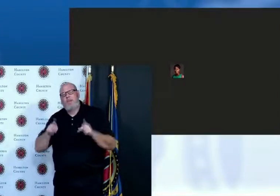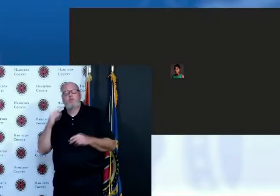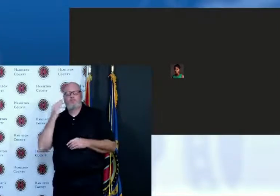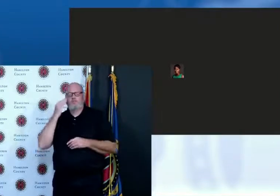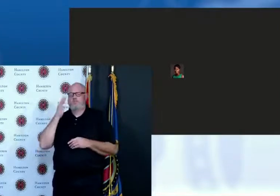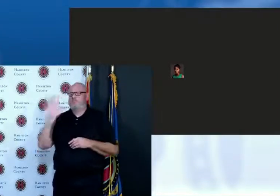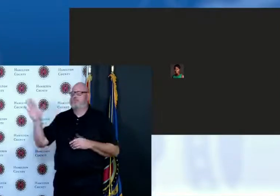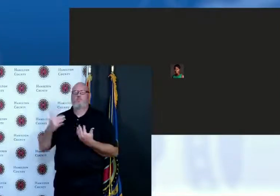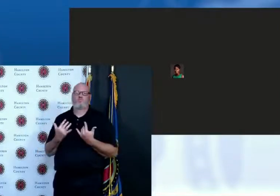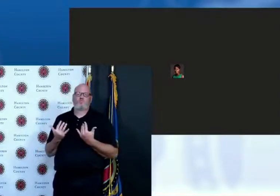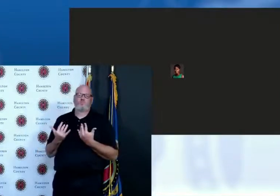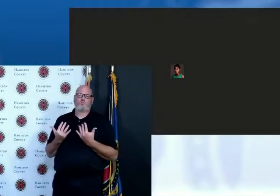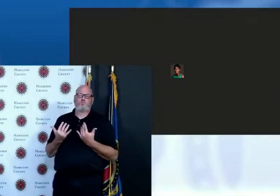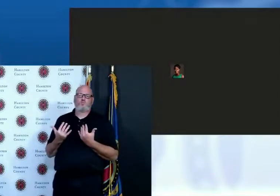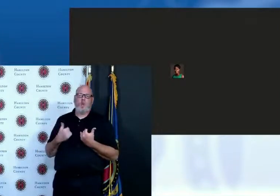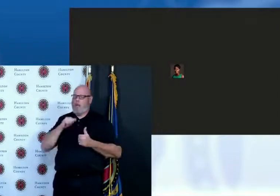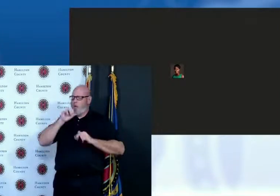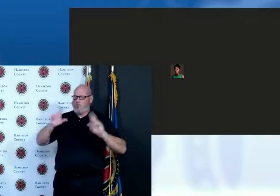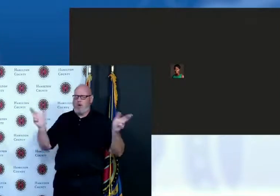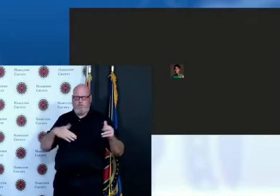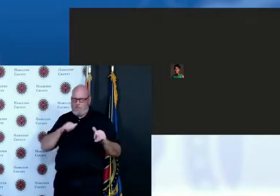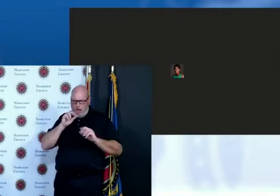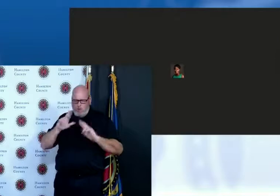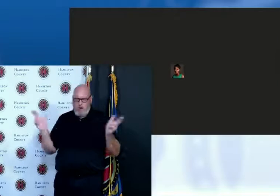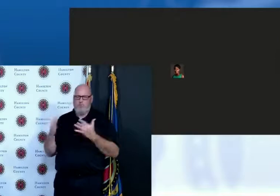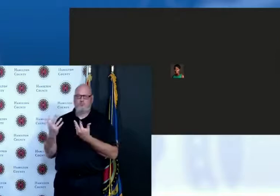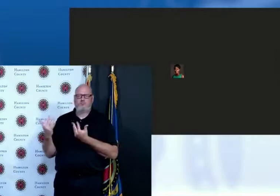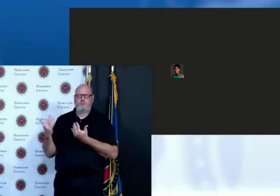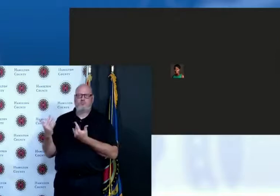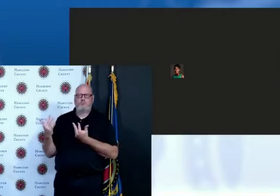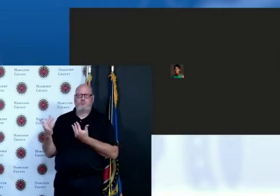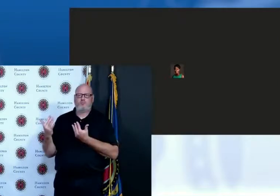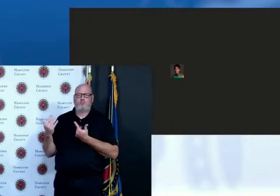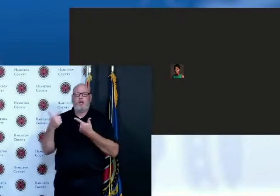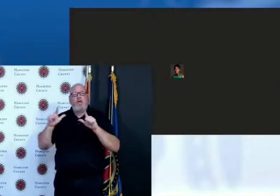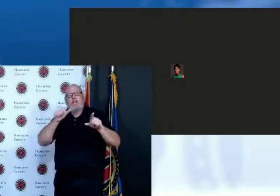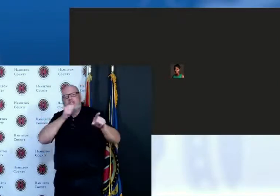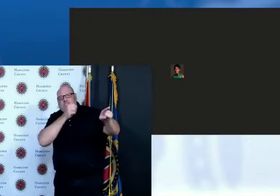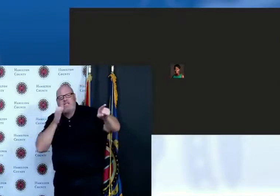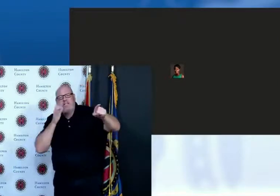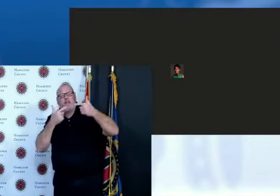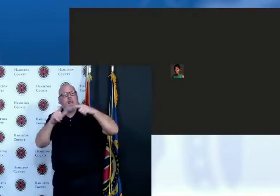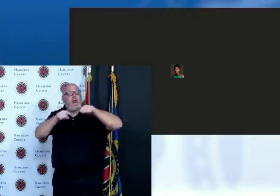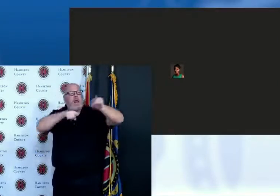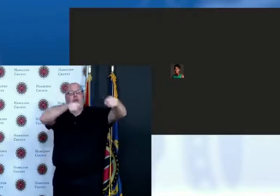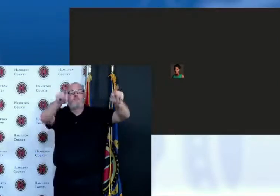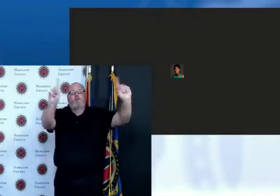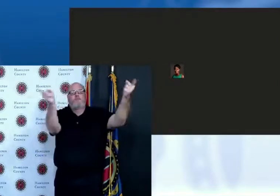we heard had significant illness with Covid-19 or have parents who are immunocompromised but now is